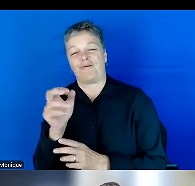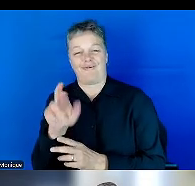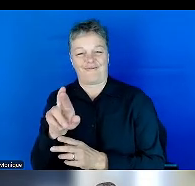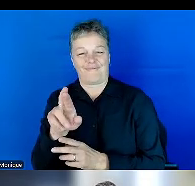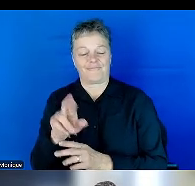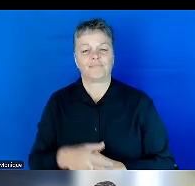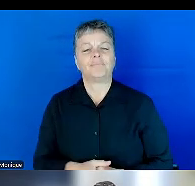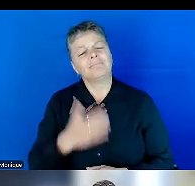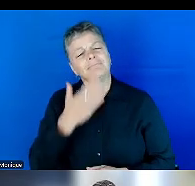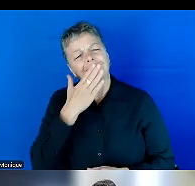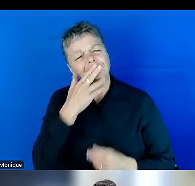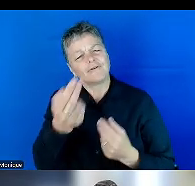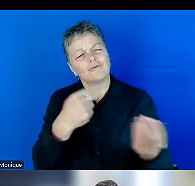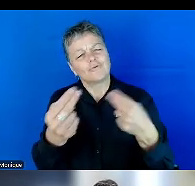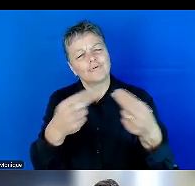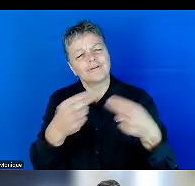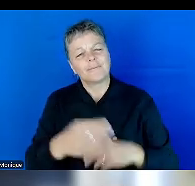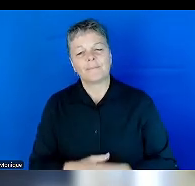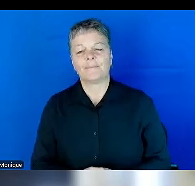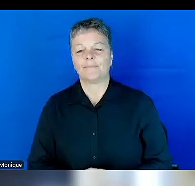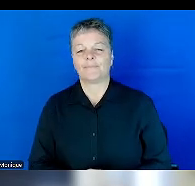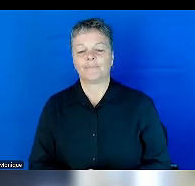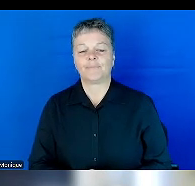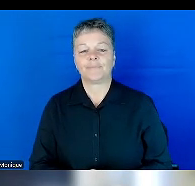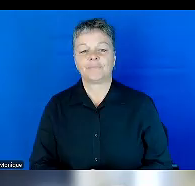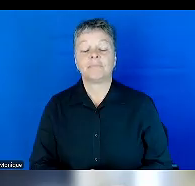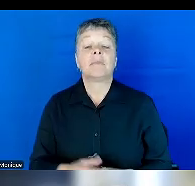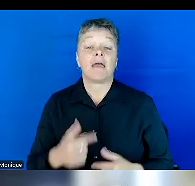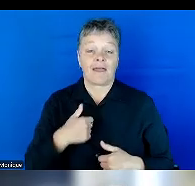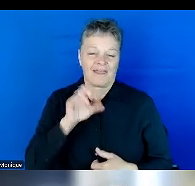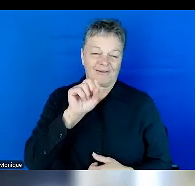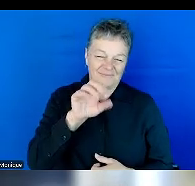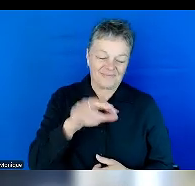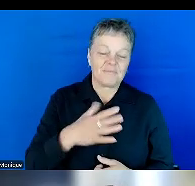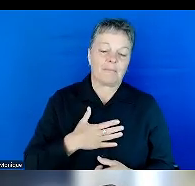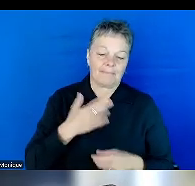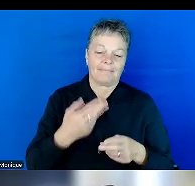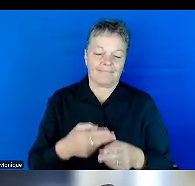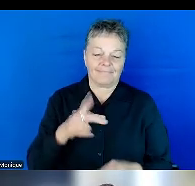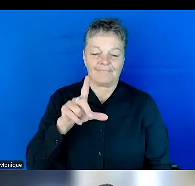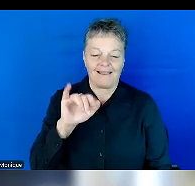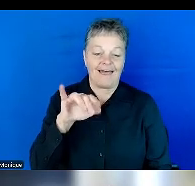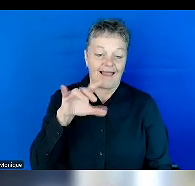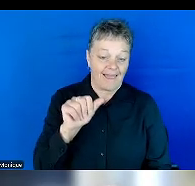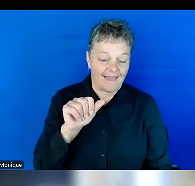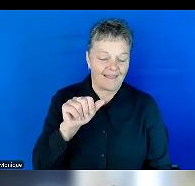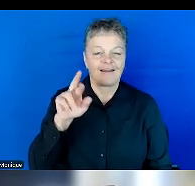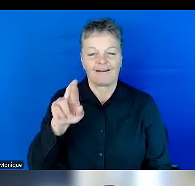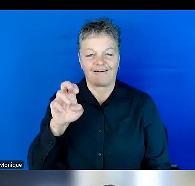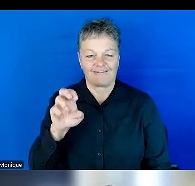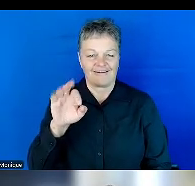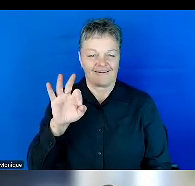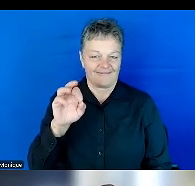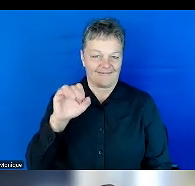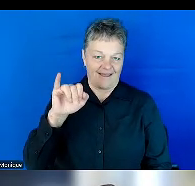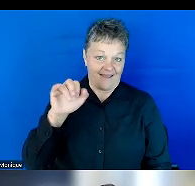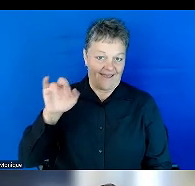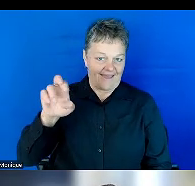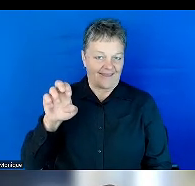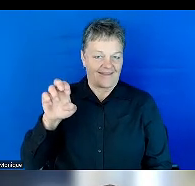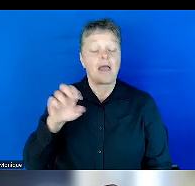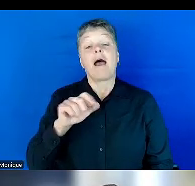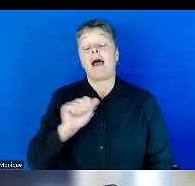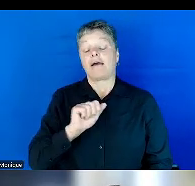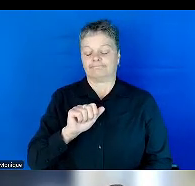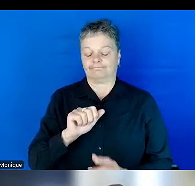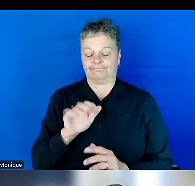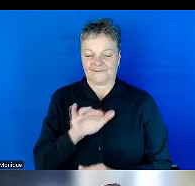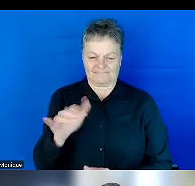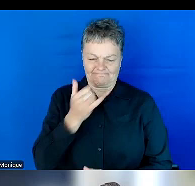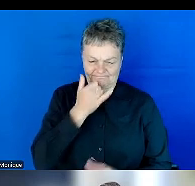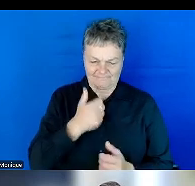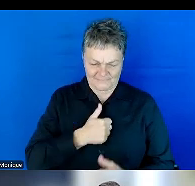today. As mentioned, my name is Lila Refaie. I am the bilingual staff lawyer at ARCH Disability Law